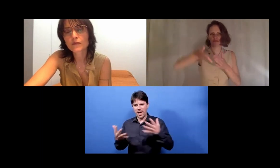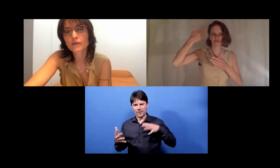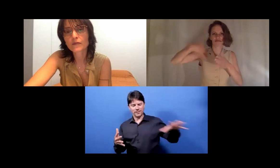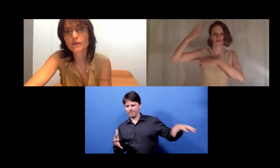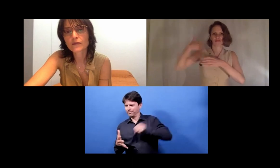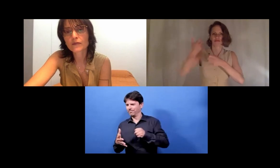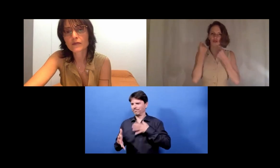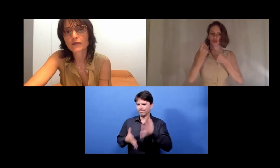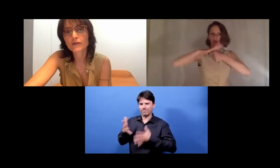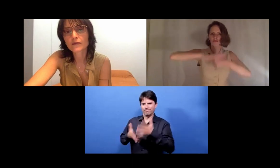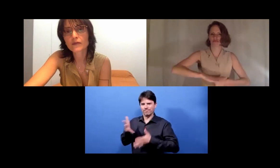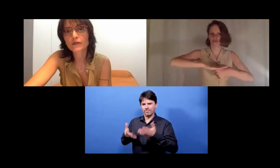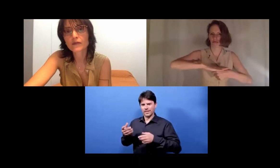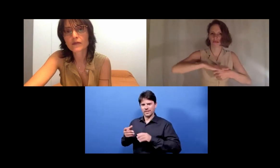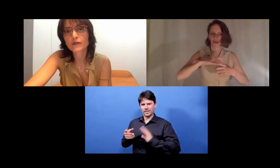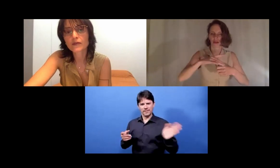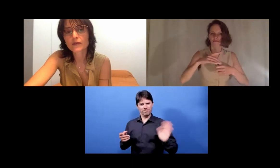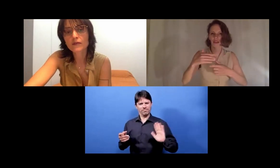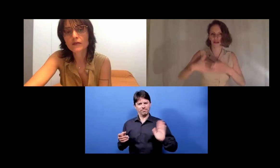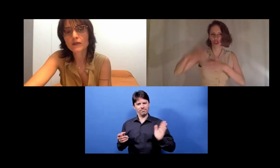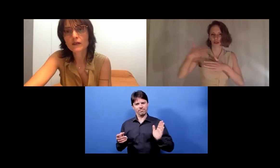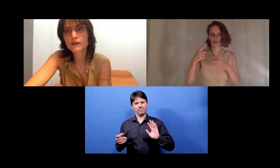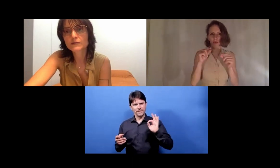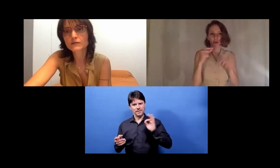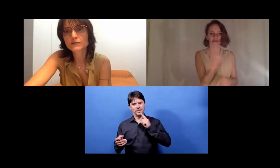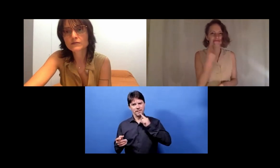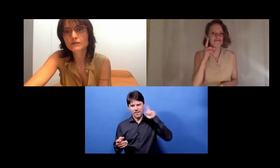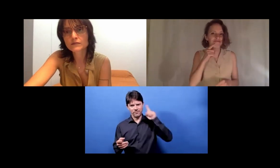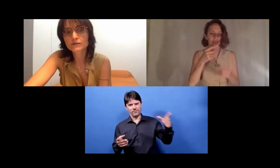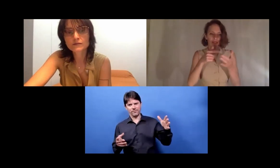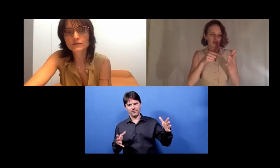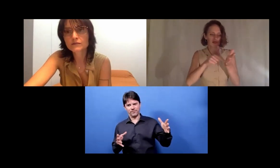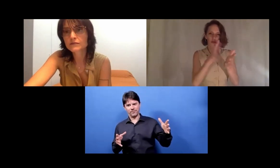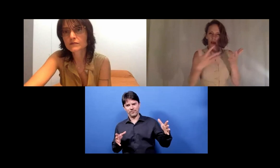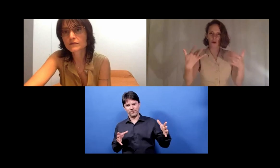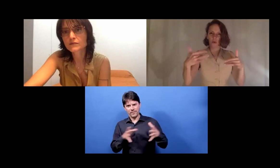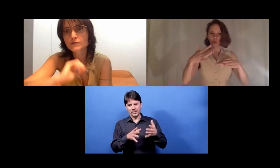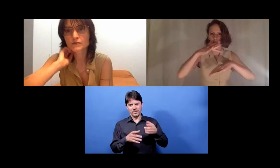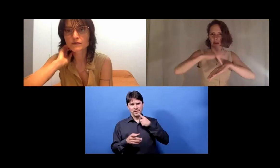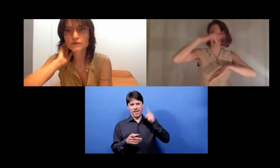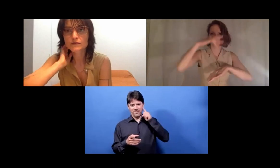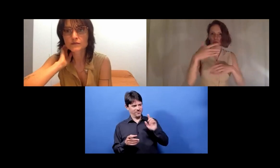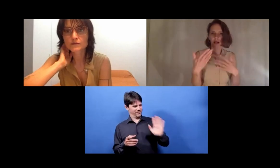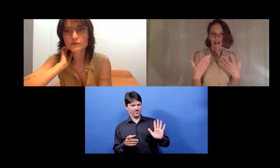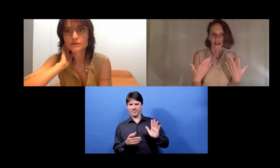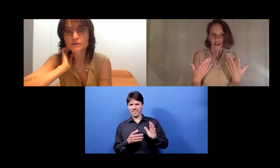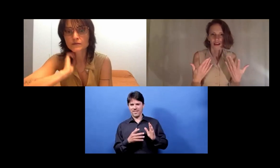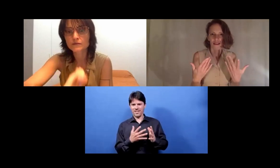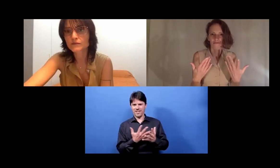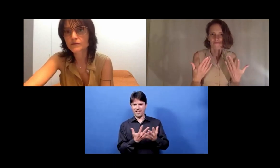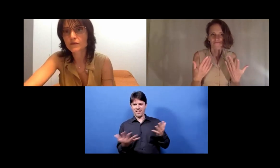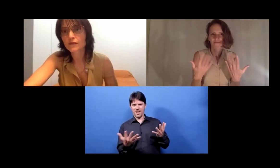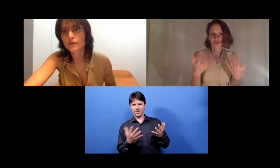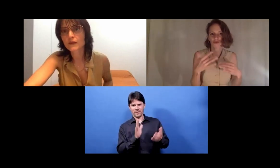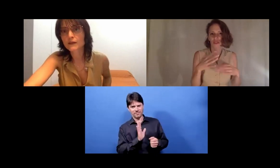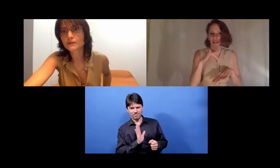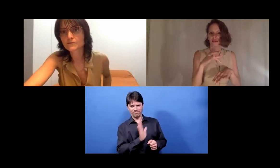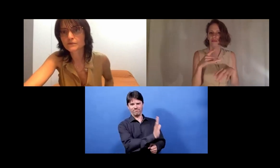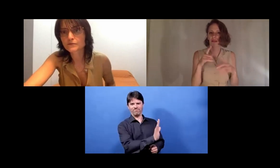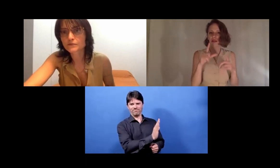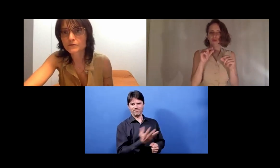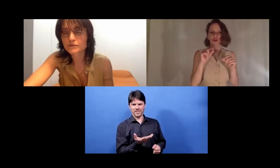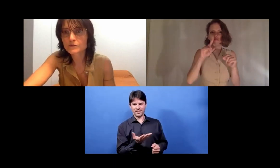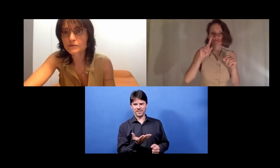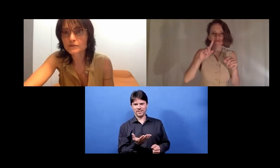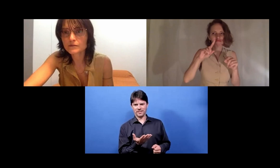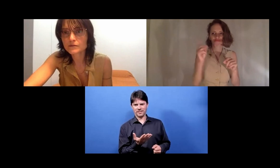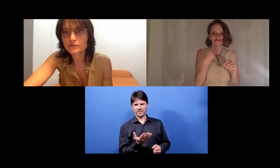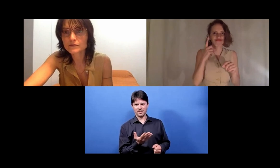We have come a long way of colonialism, of appropriating our language. First, taking it away from us